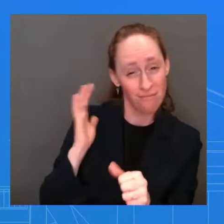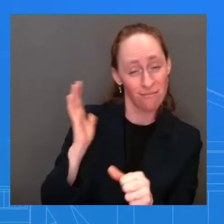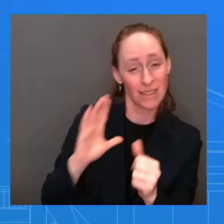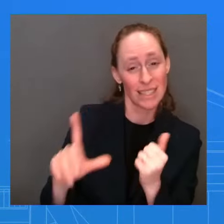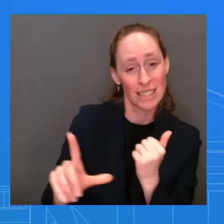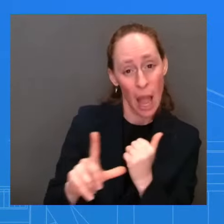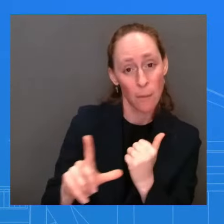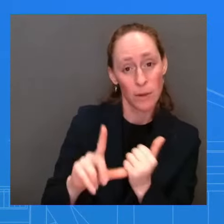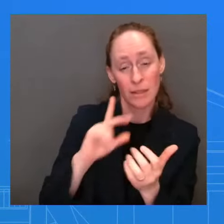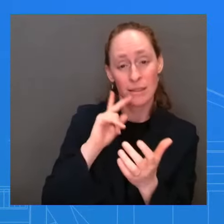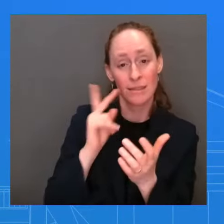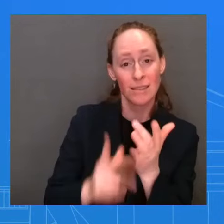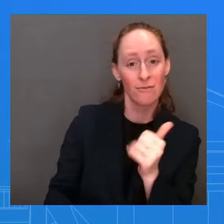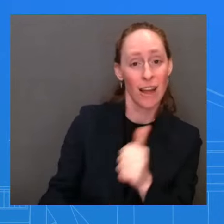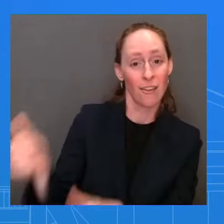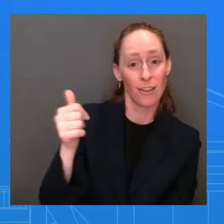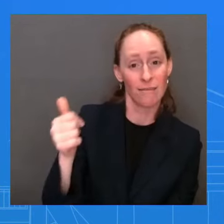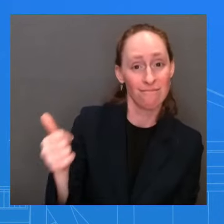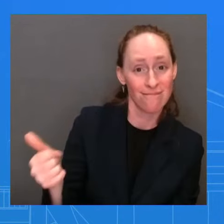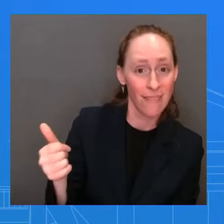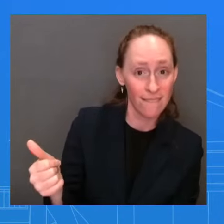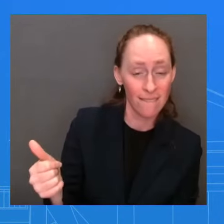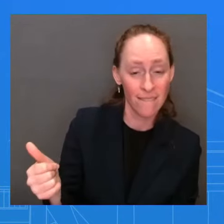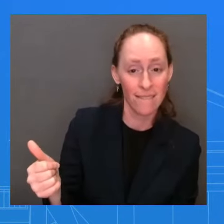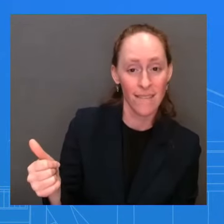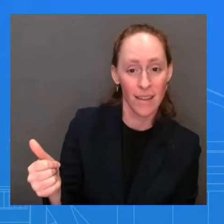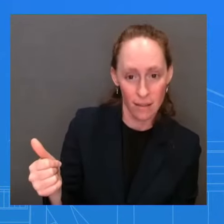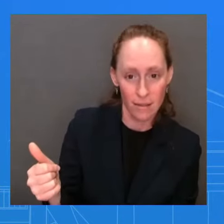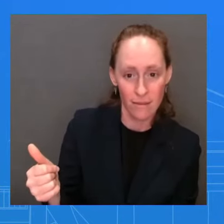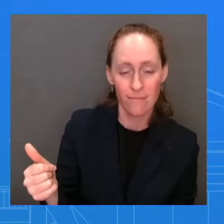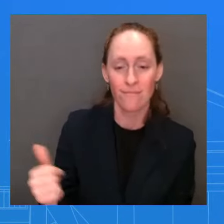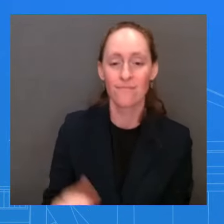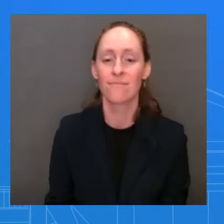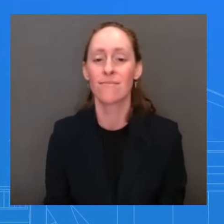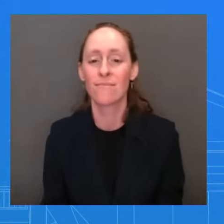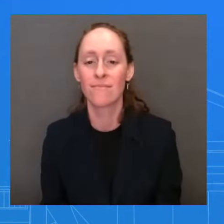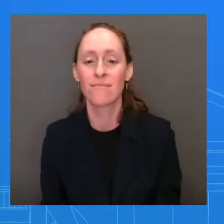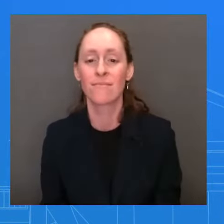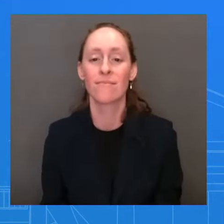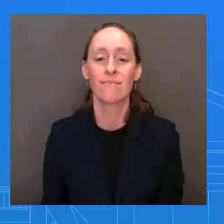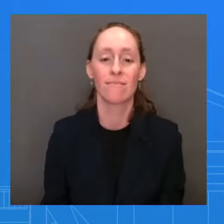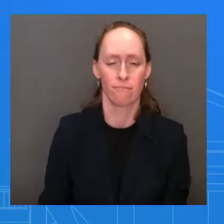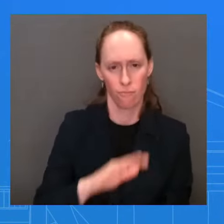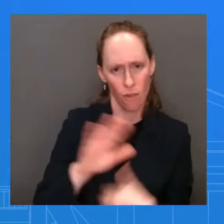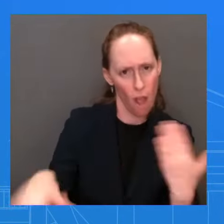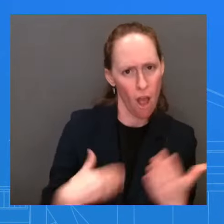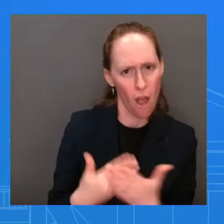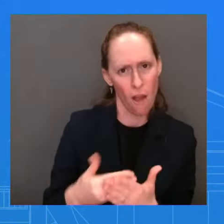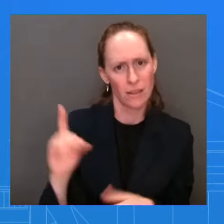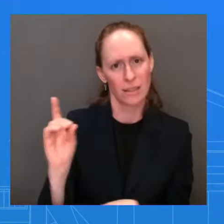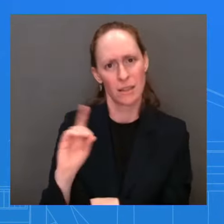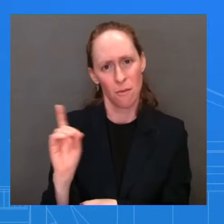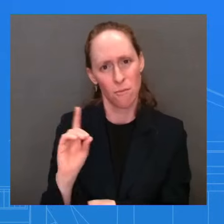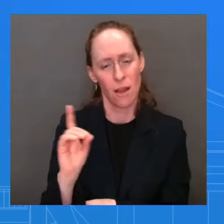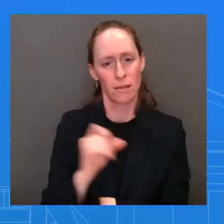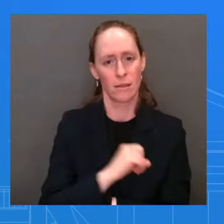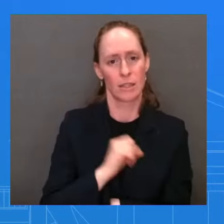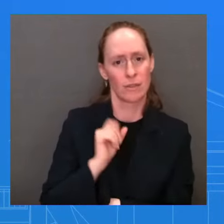to move forward her nomination. And she stood alongside Secretary Walsh during these last two years to do the incredible work;